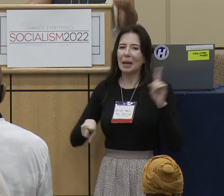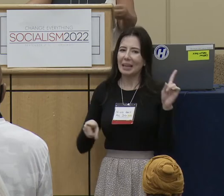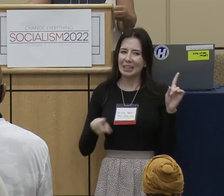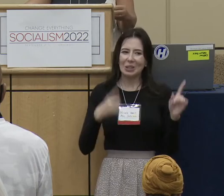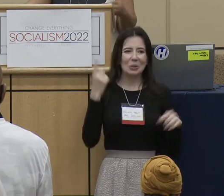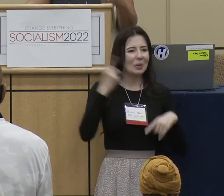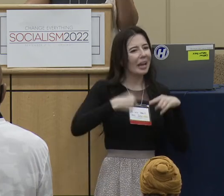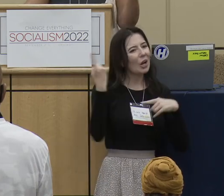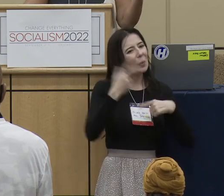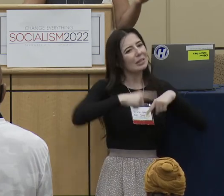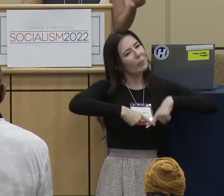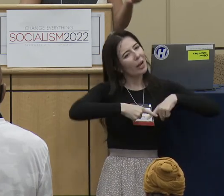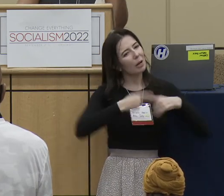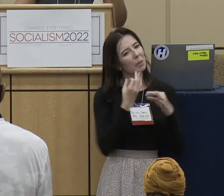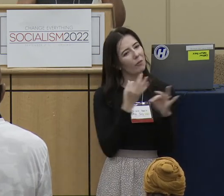view of reparations, but you can become very dependent on